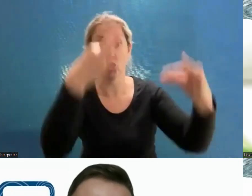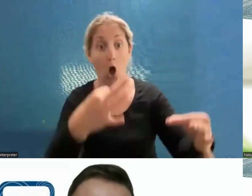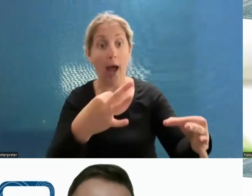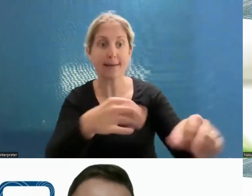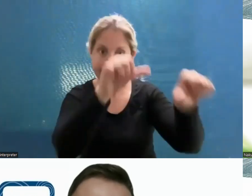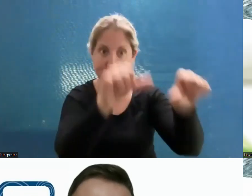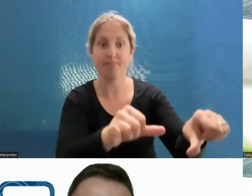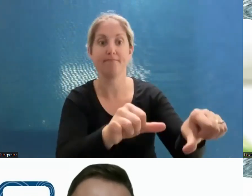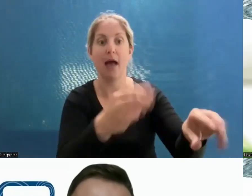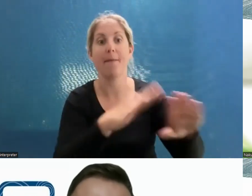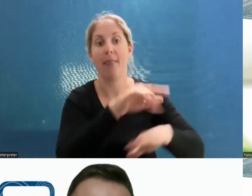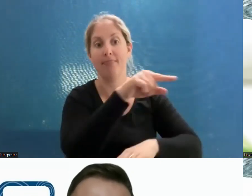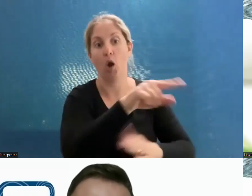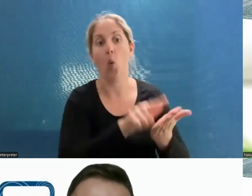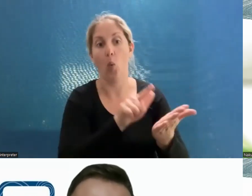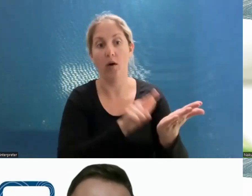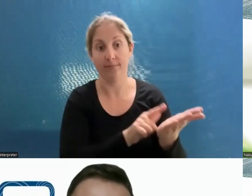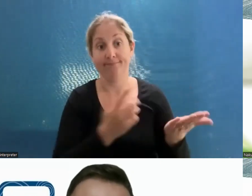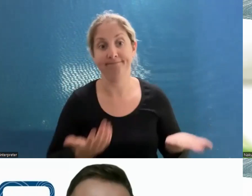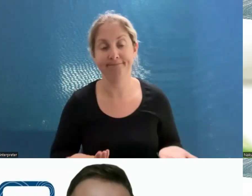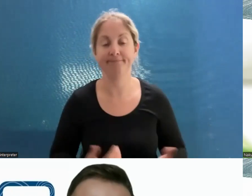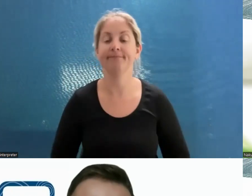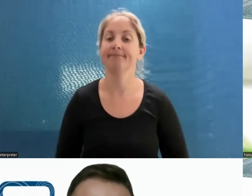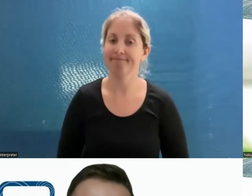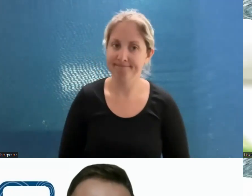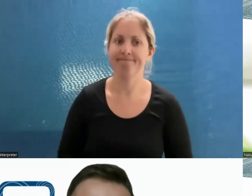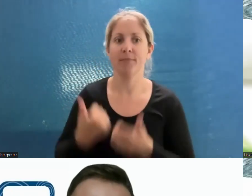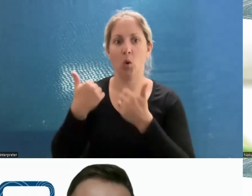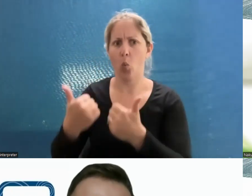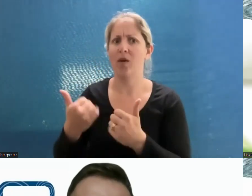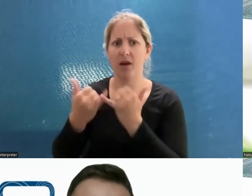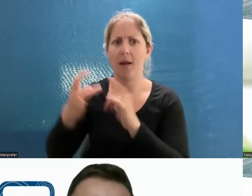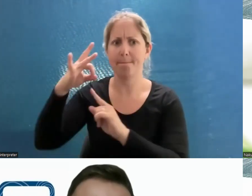Sifa: Thanks, that's an important point.